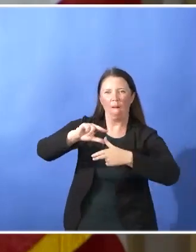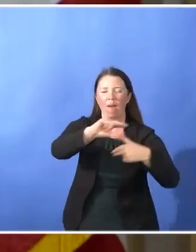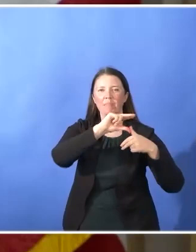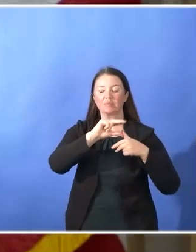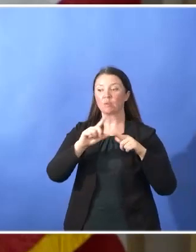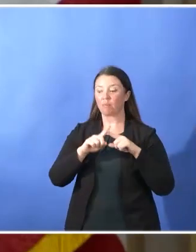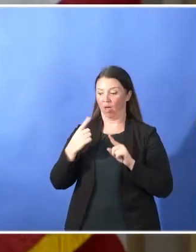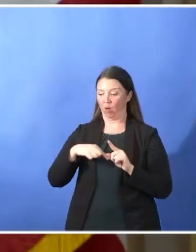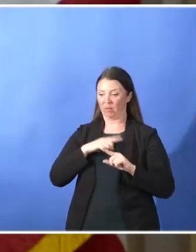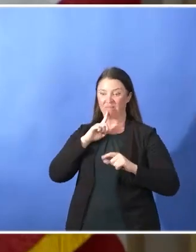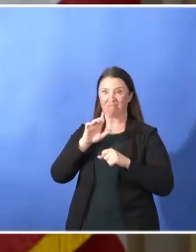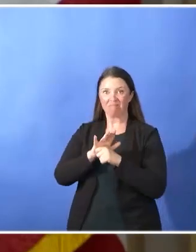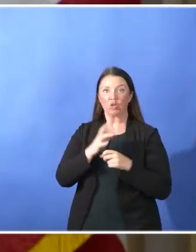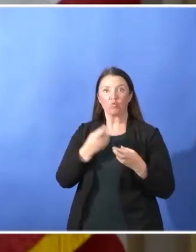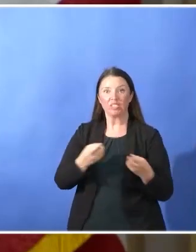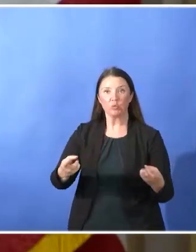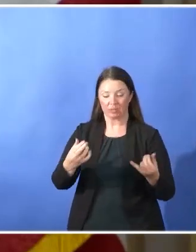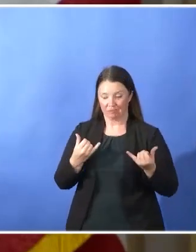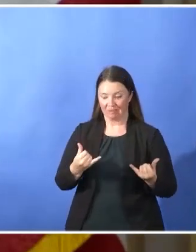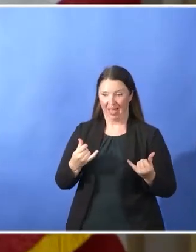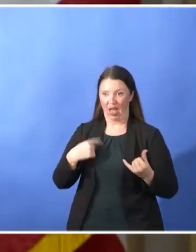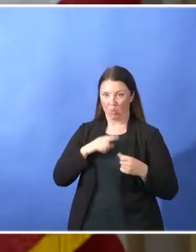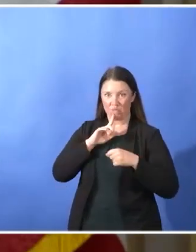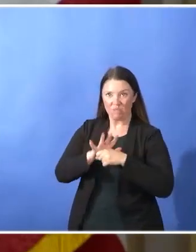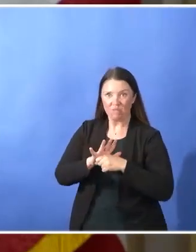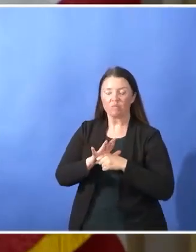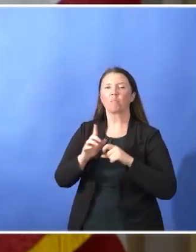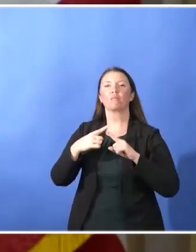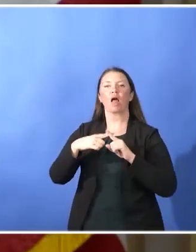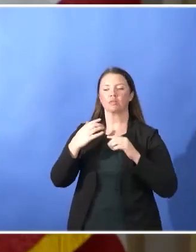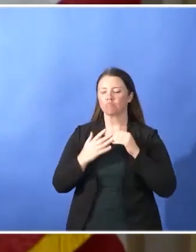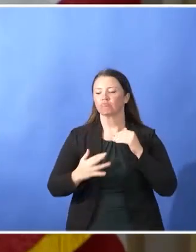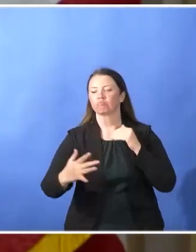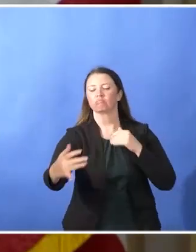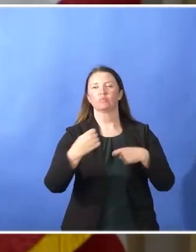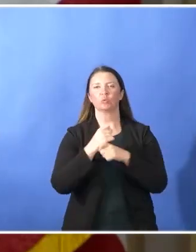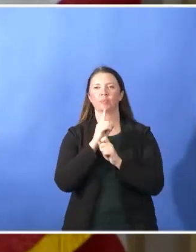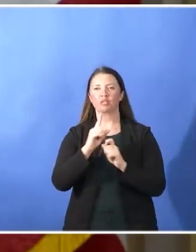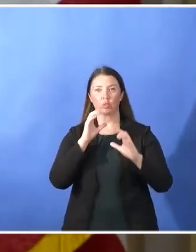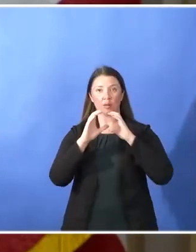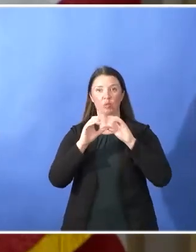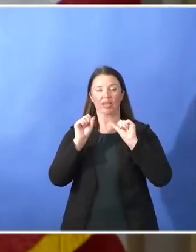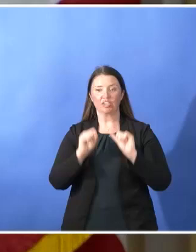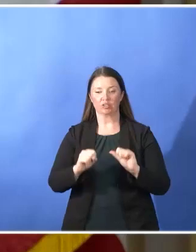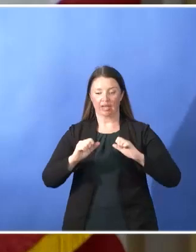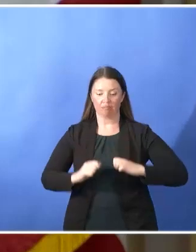AND ARE REBUILT.